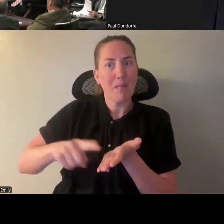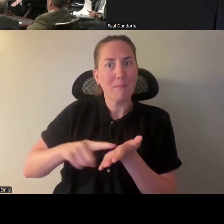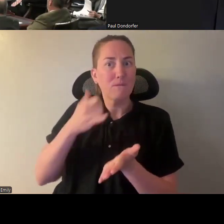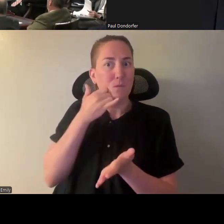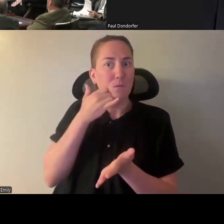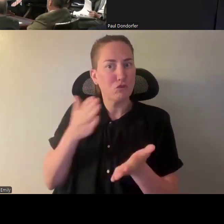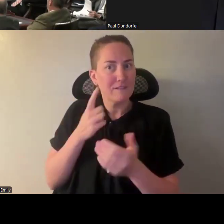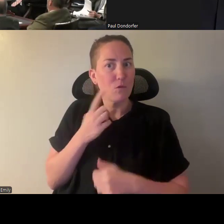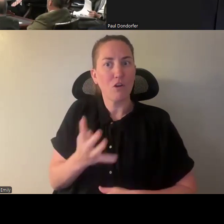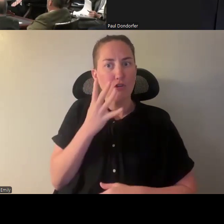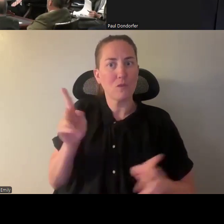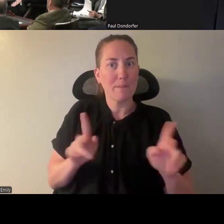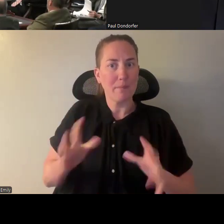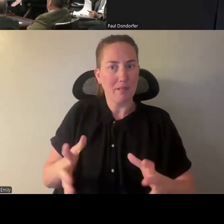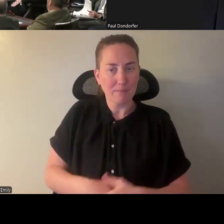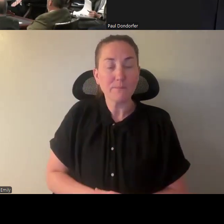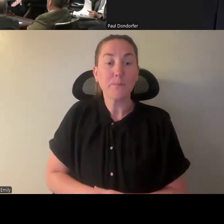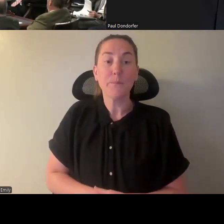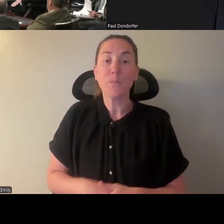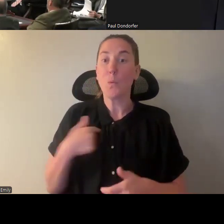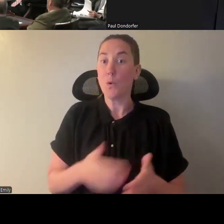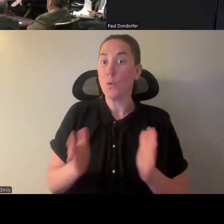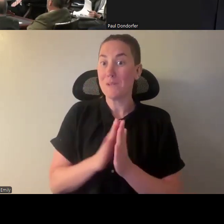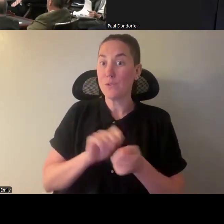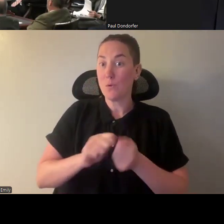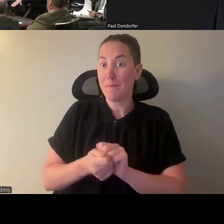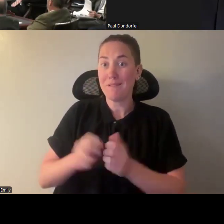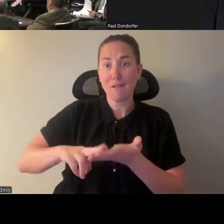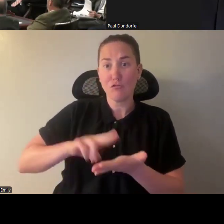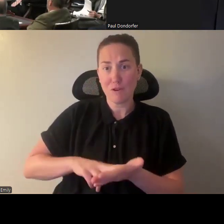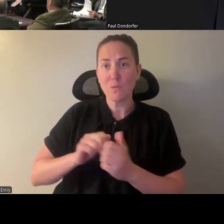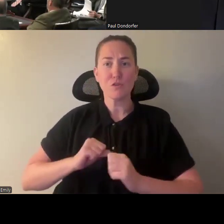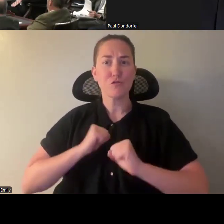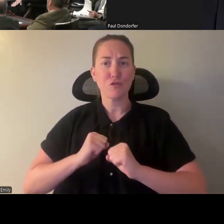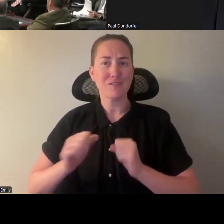incarcerated individual and we're requesting to amend our contract with secure technologies that's